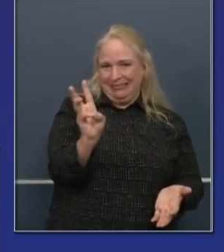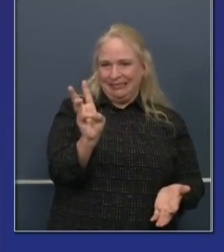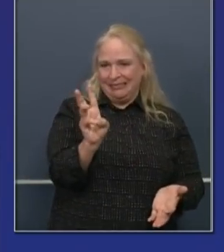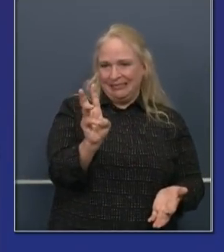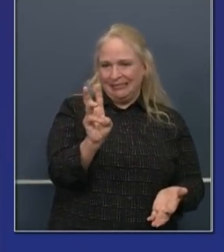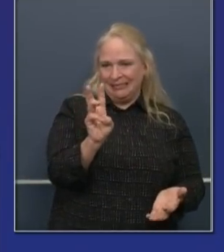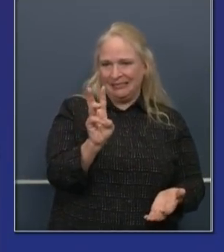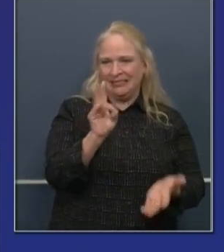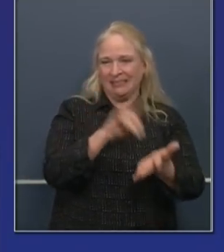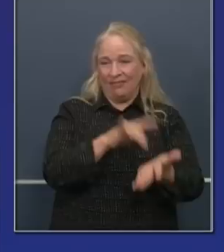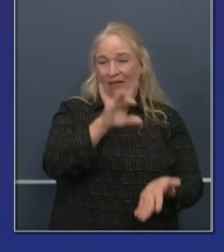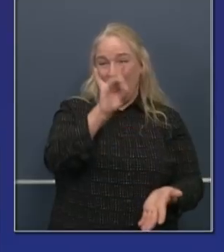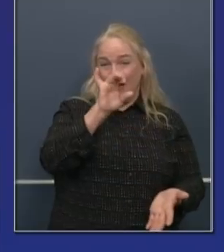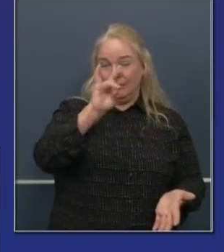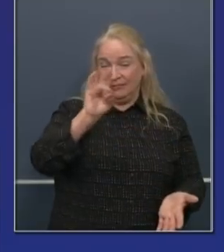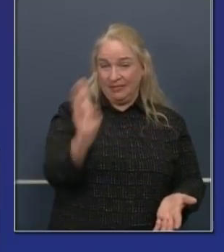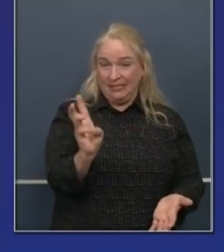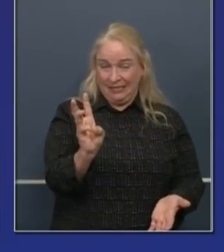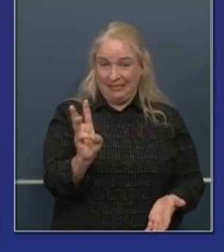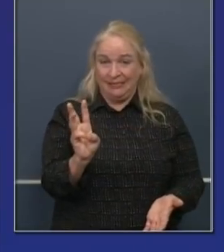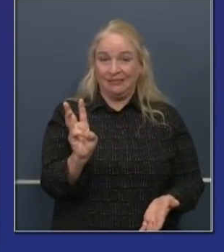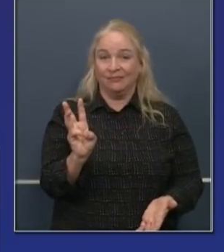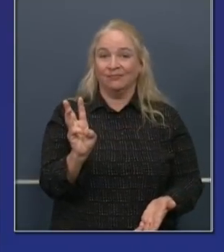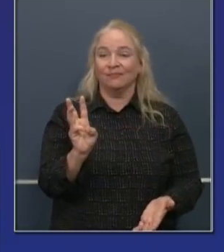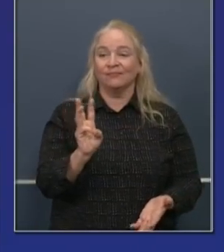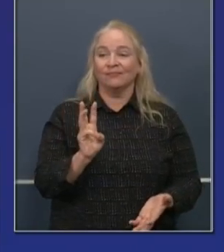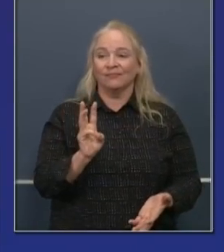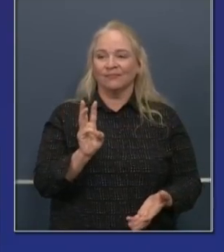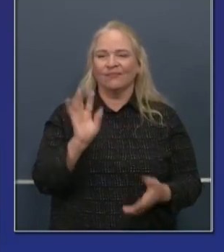ON THE LIST AND 30 OF THE SEVEN